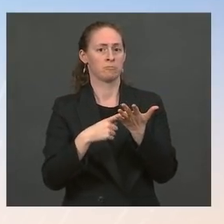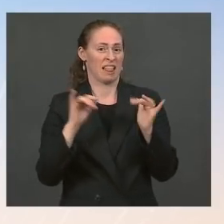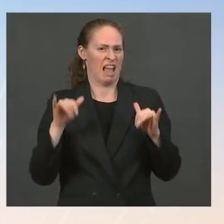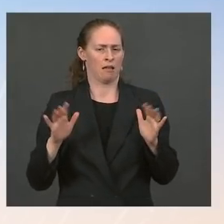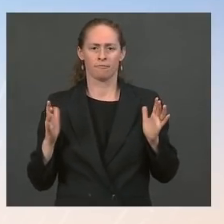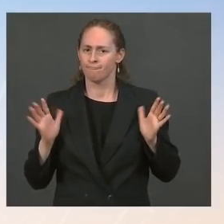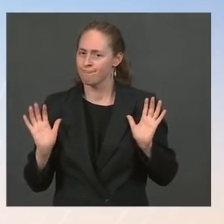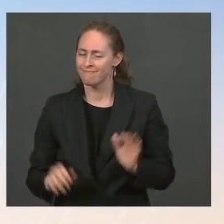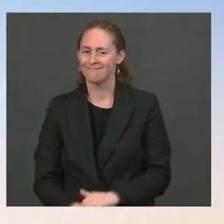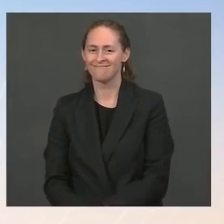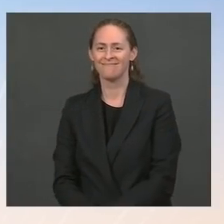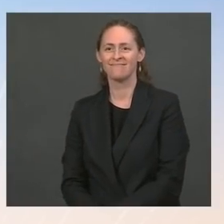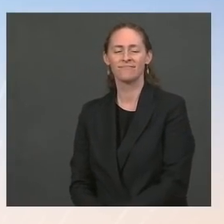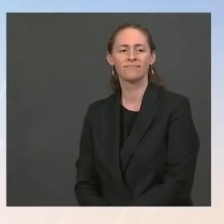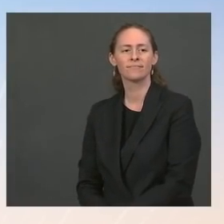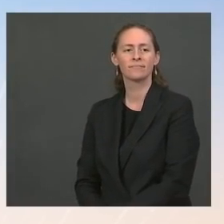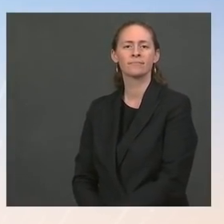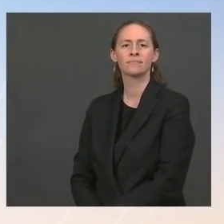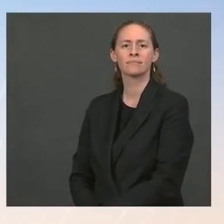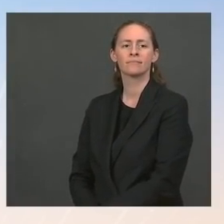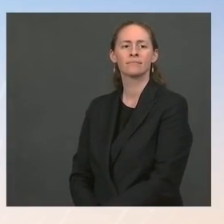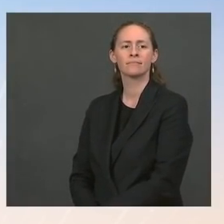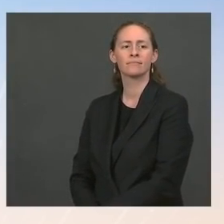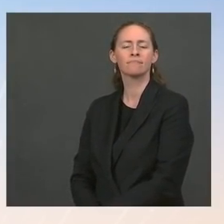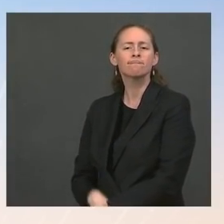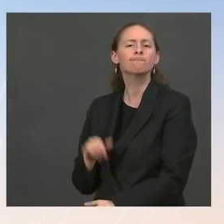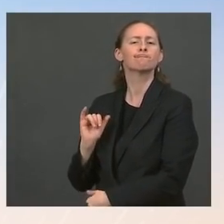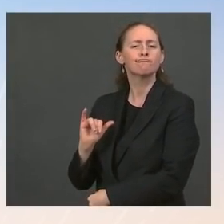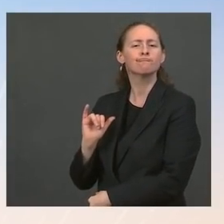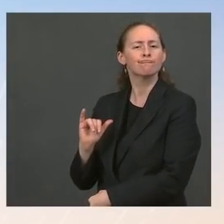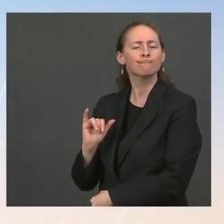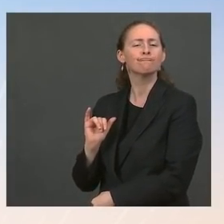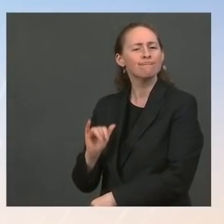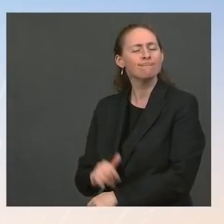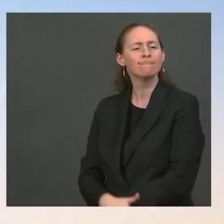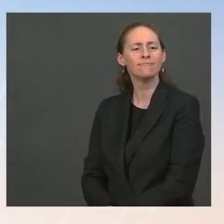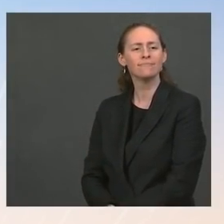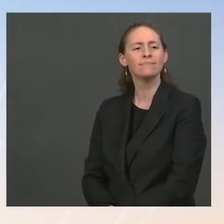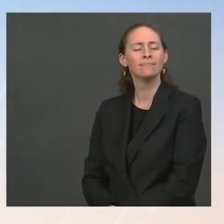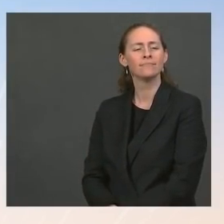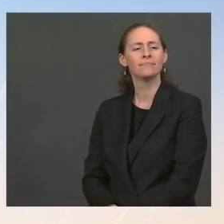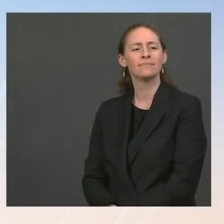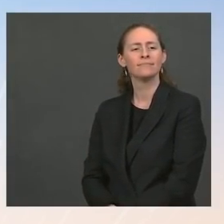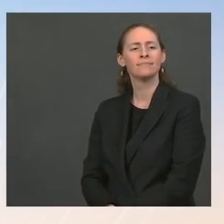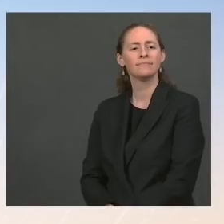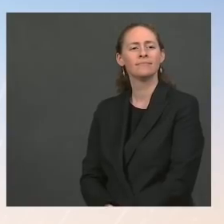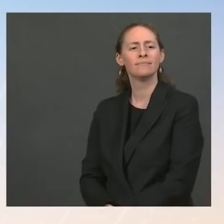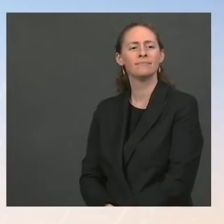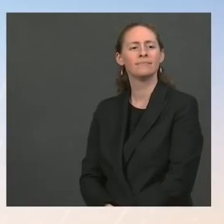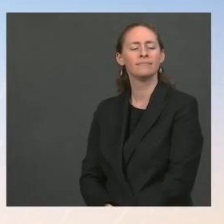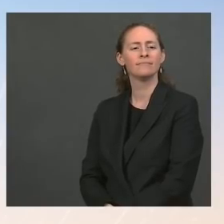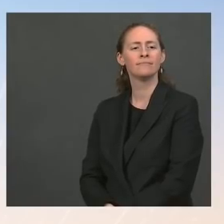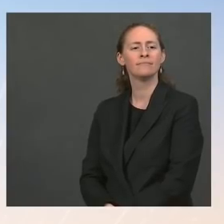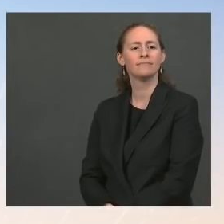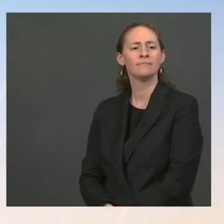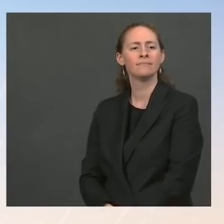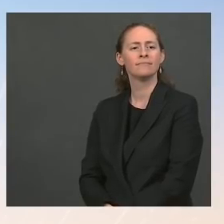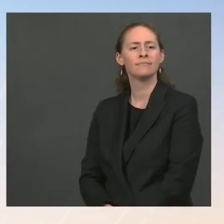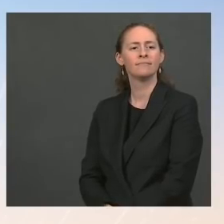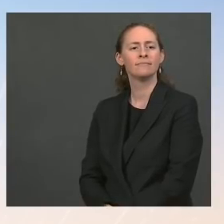The Press: OPEC failed to meet its output targets for September. You have sort of spoken about, with some amount of pride,